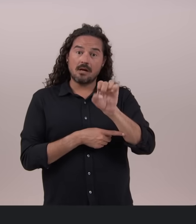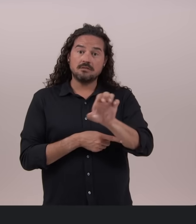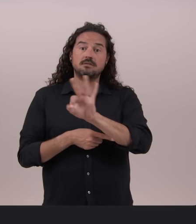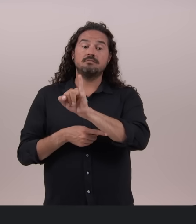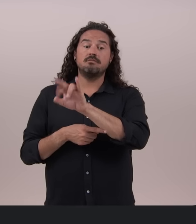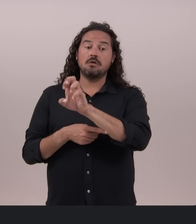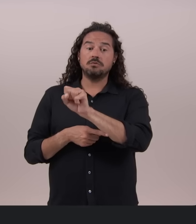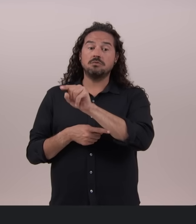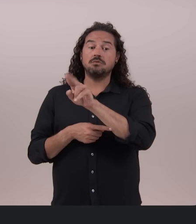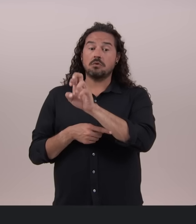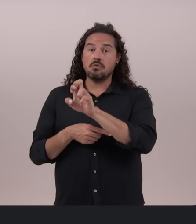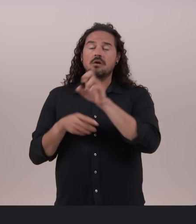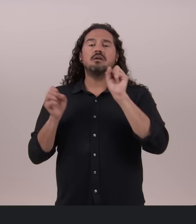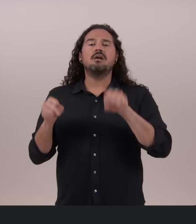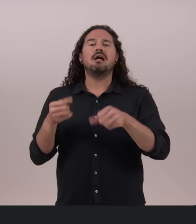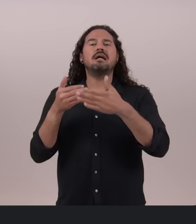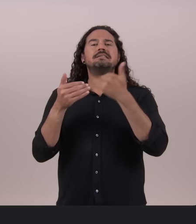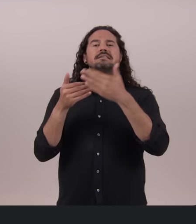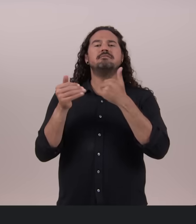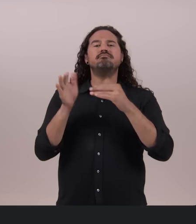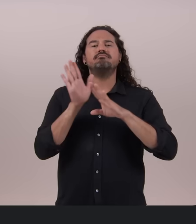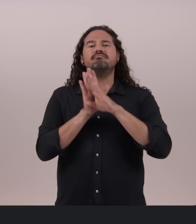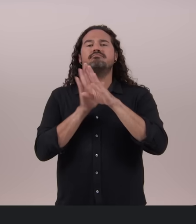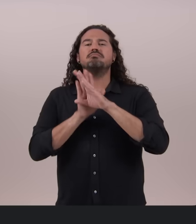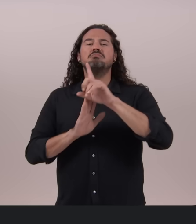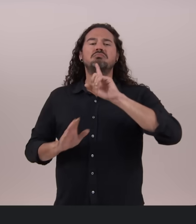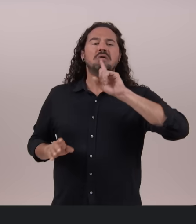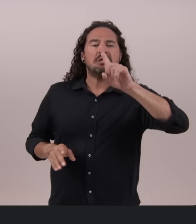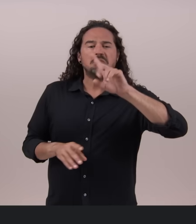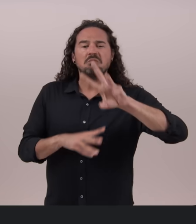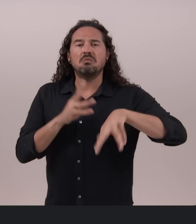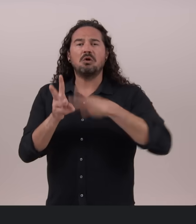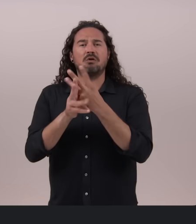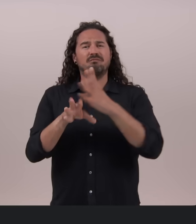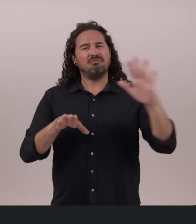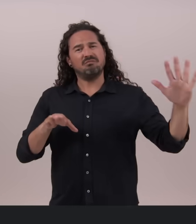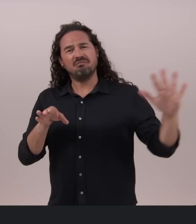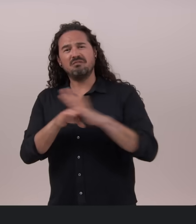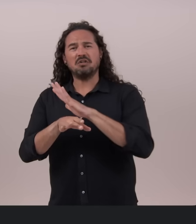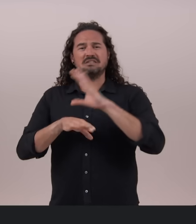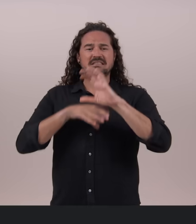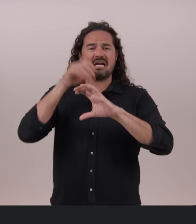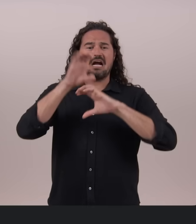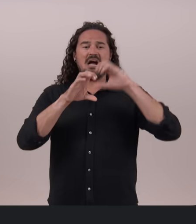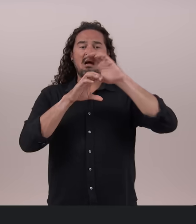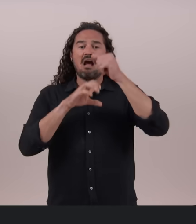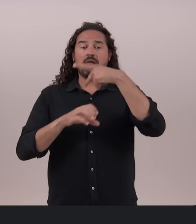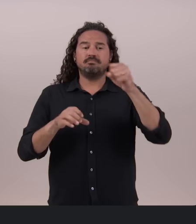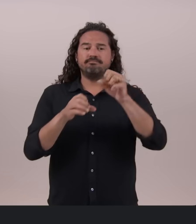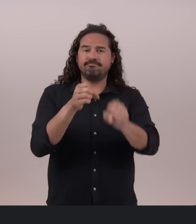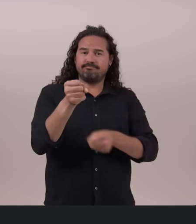build real-world, full-stack apps backed with databases and OAuth.